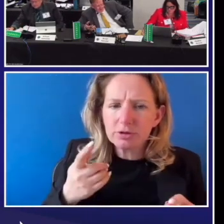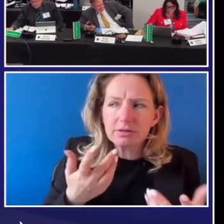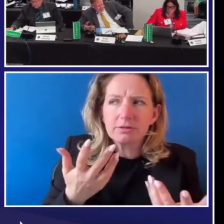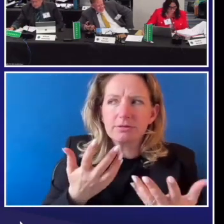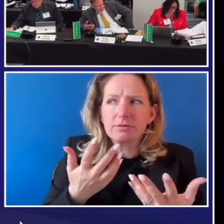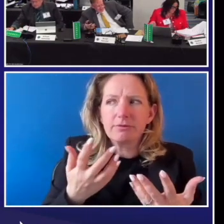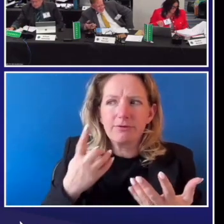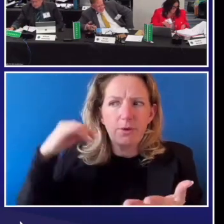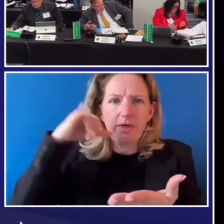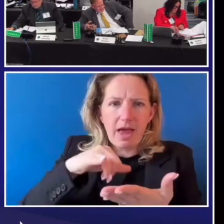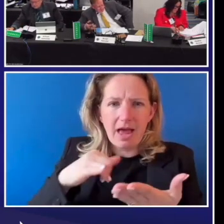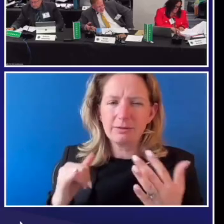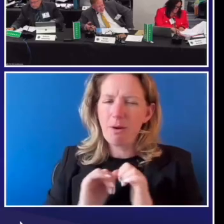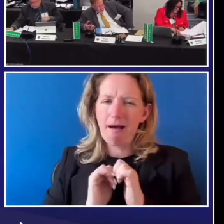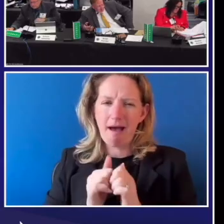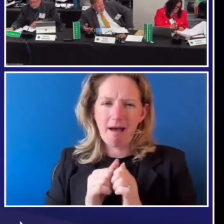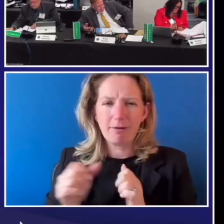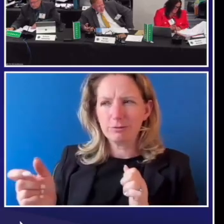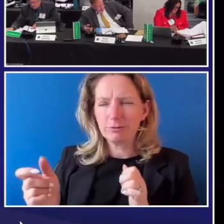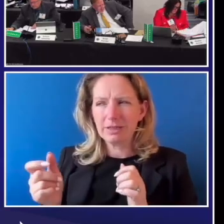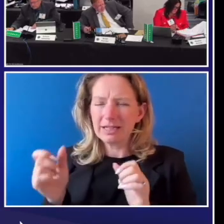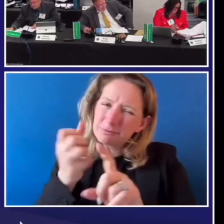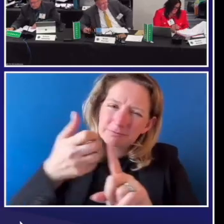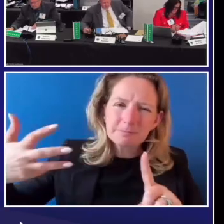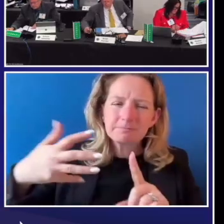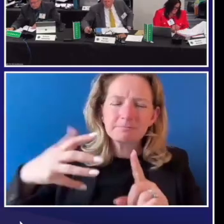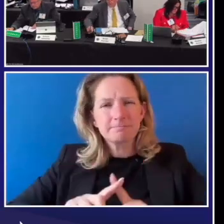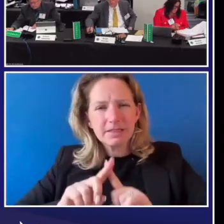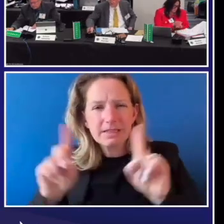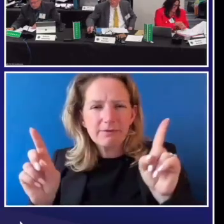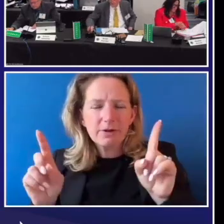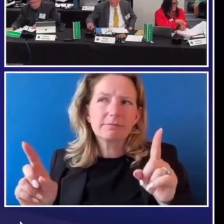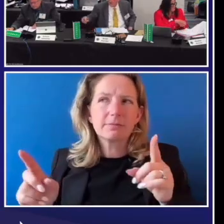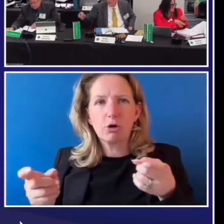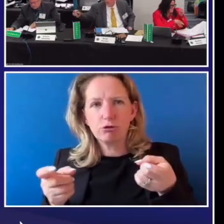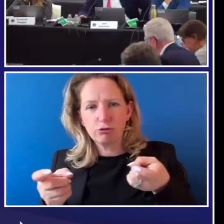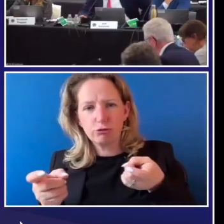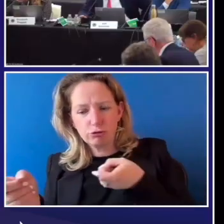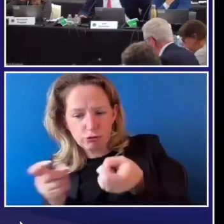little bit between the difference of control versus policy? Yeah, I don't think there's anything here